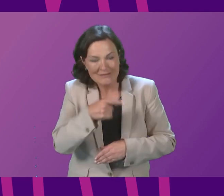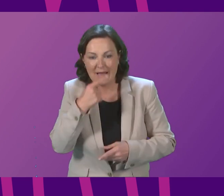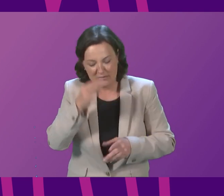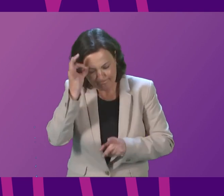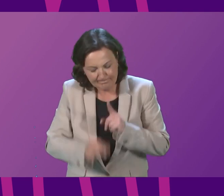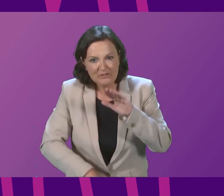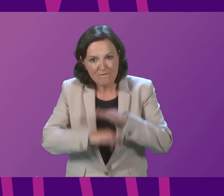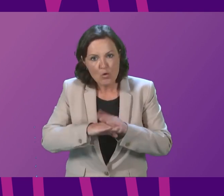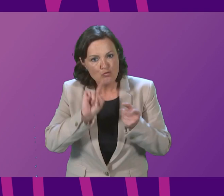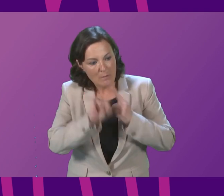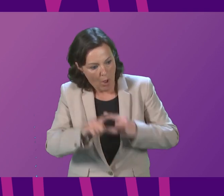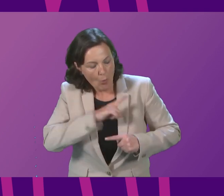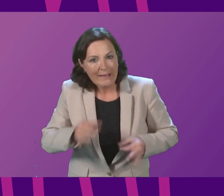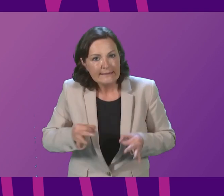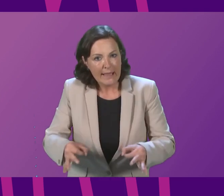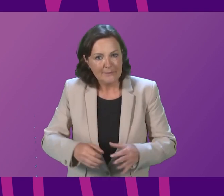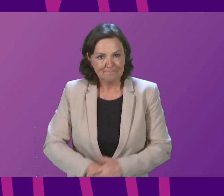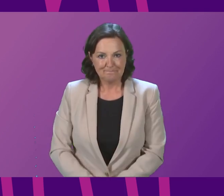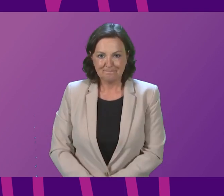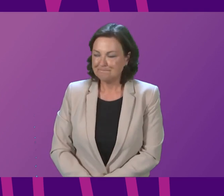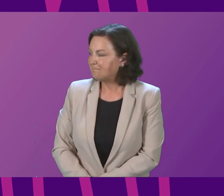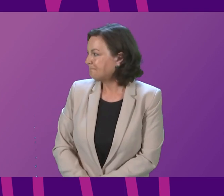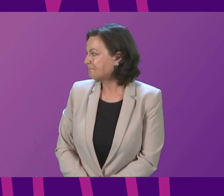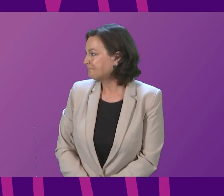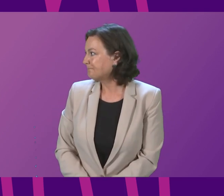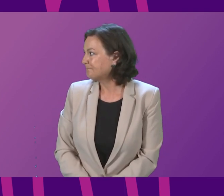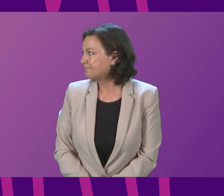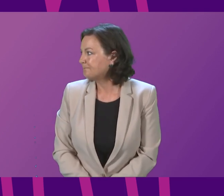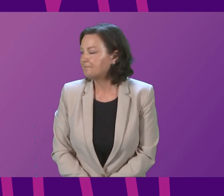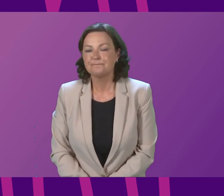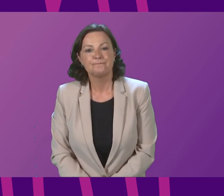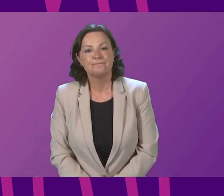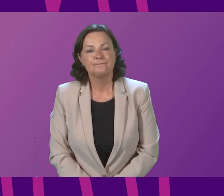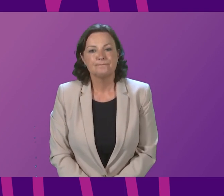quickly as possible.